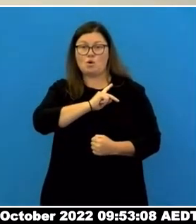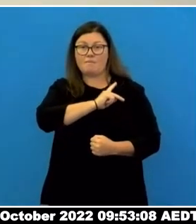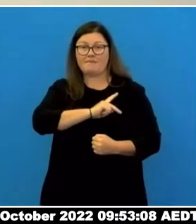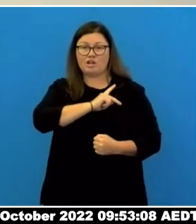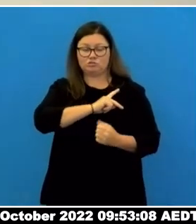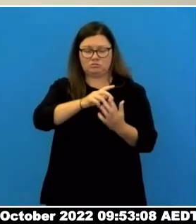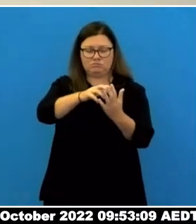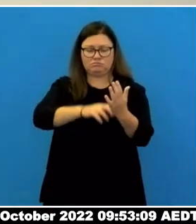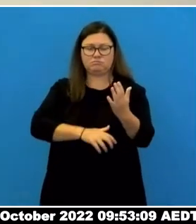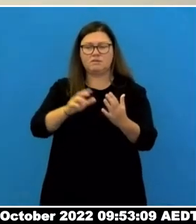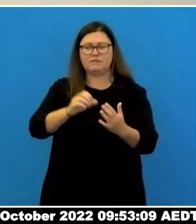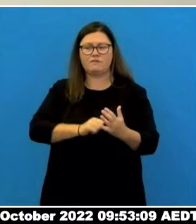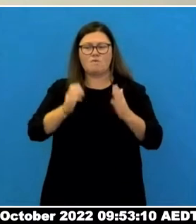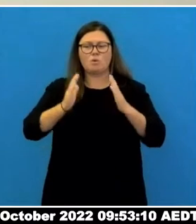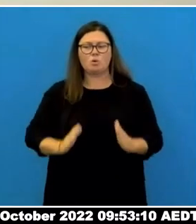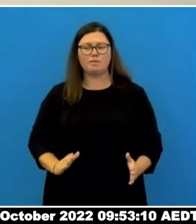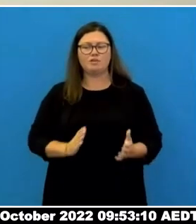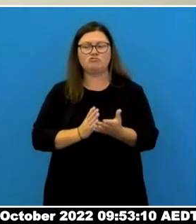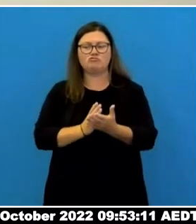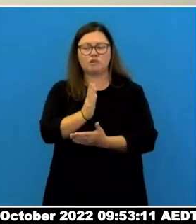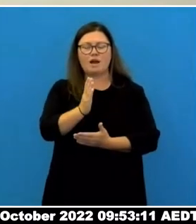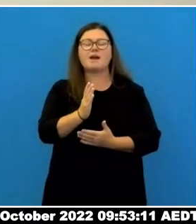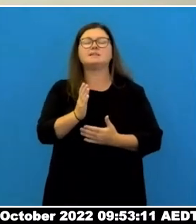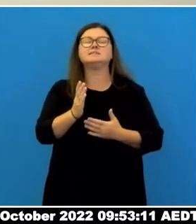And you have also made a statement; is that right? That's correct.